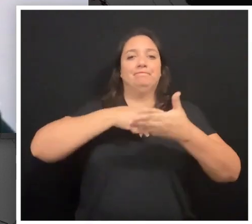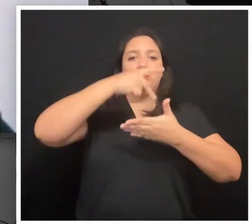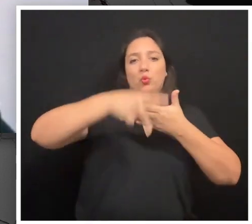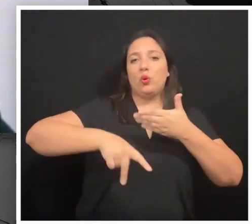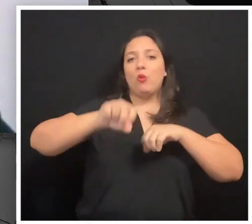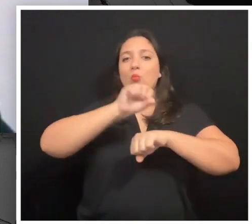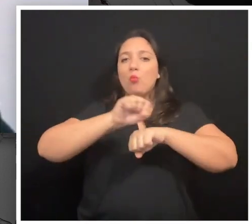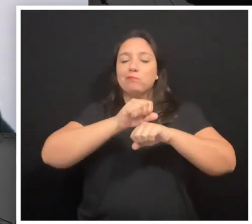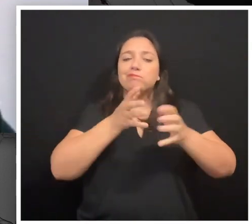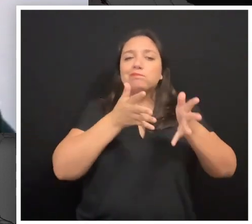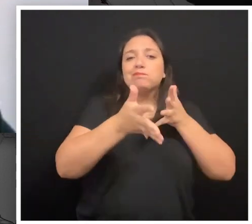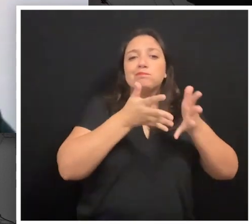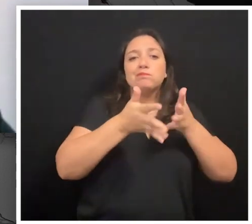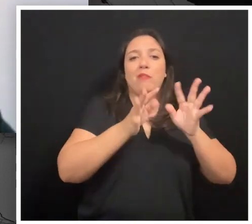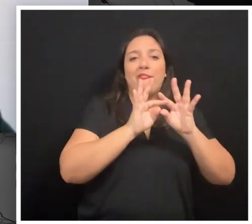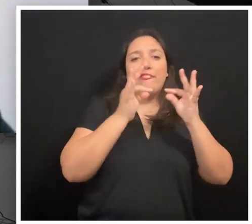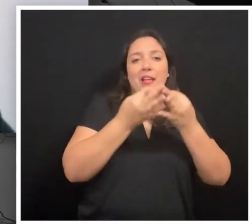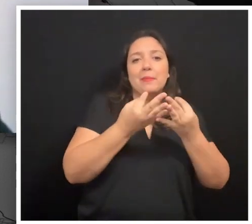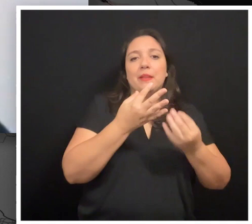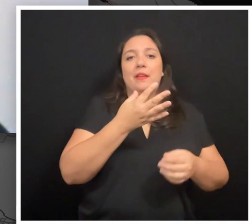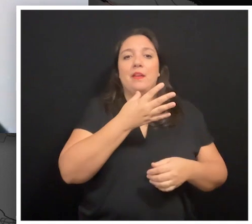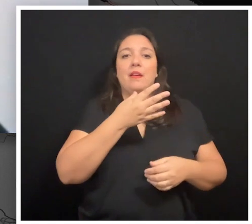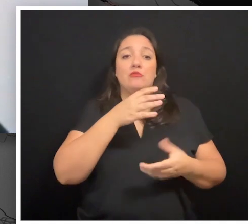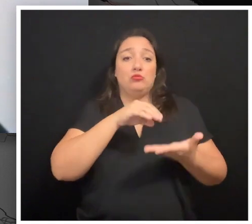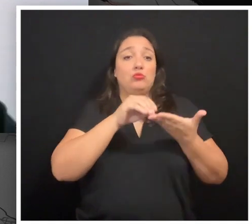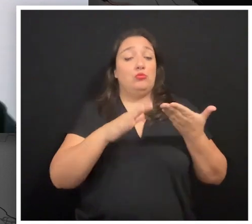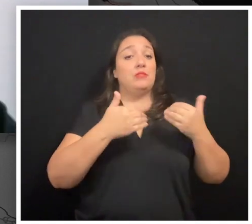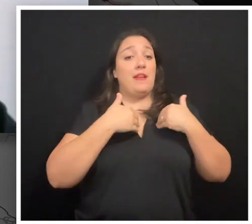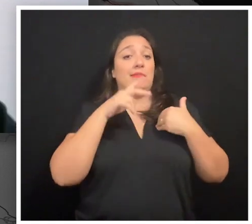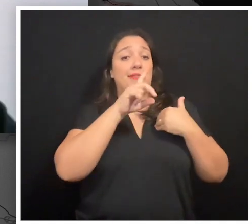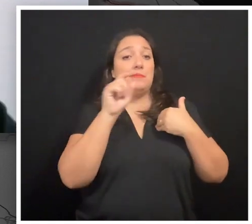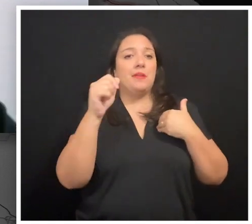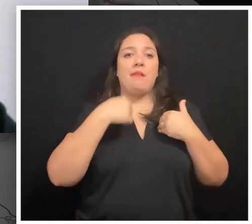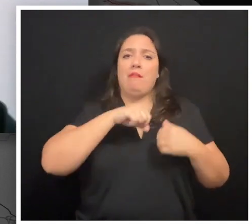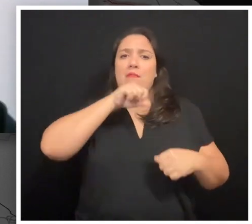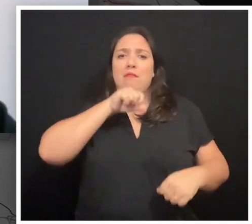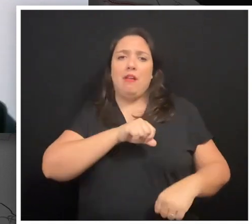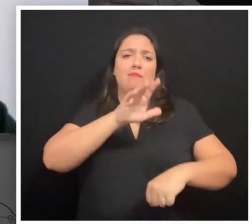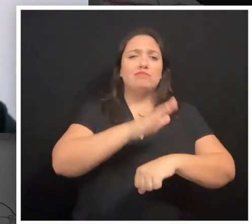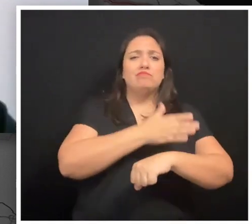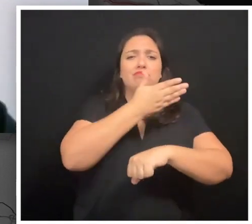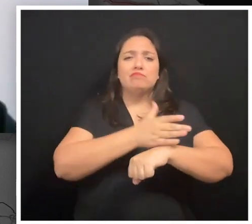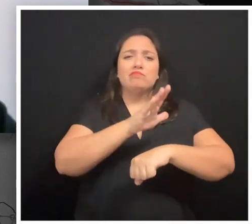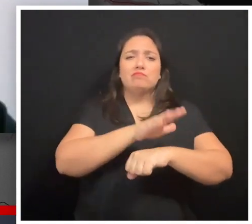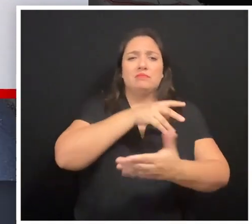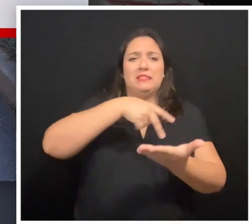working with families of students with disabilities. I love playing music, dancing, doing art.